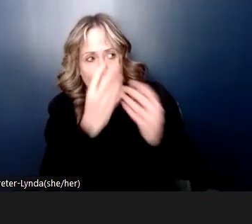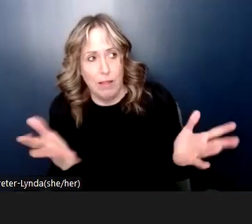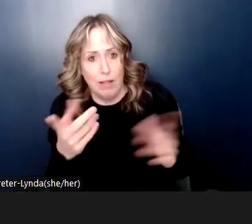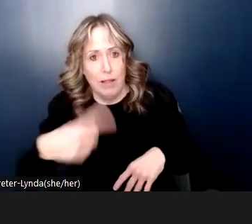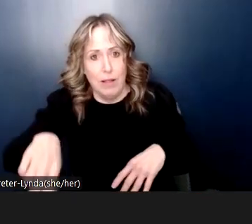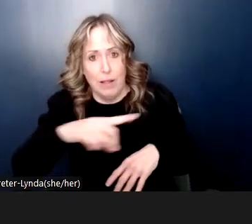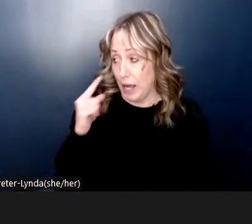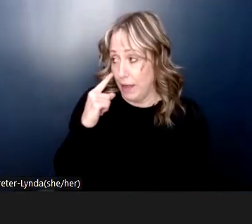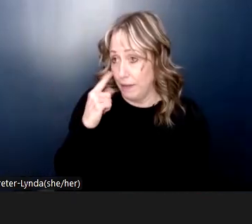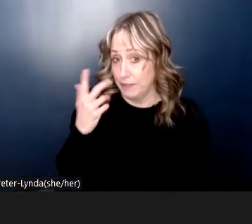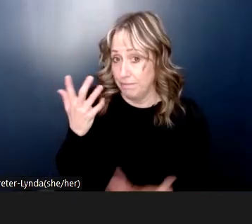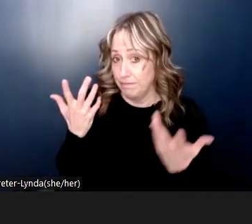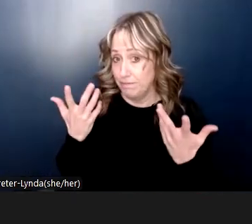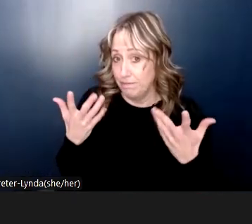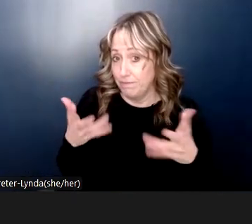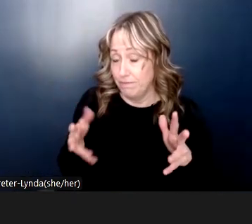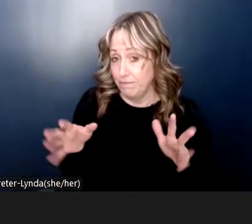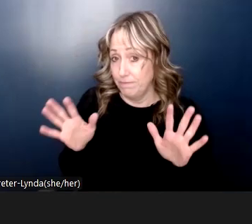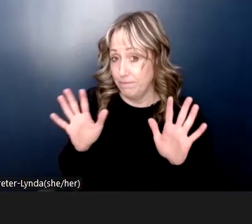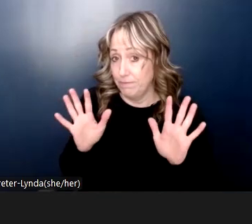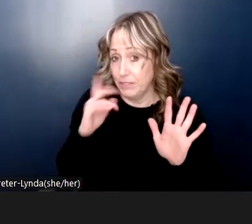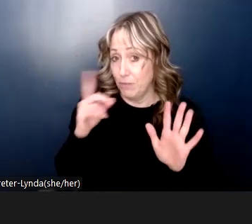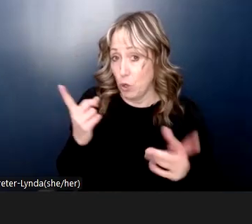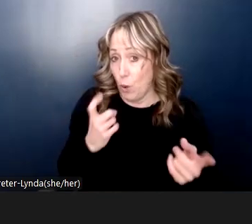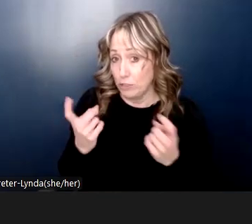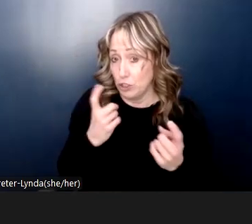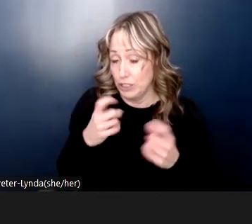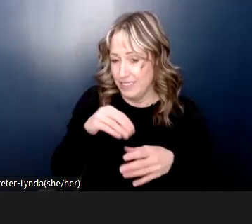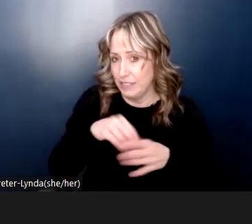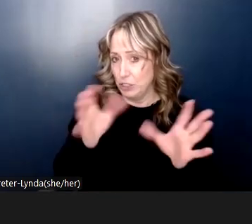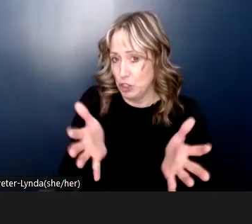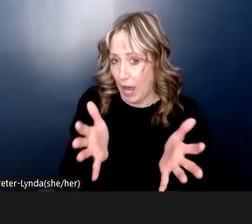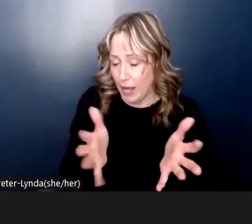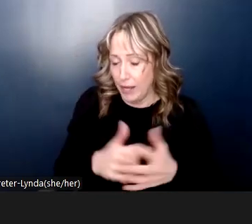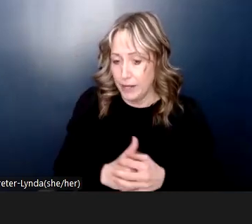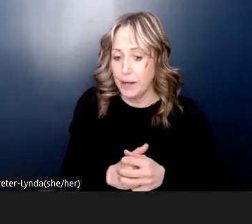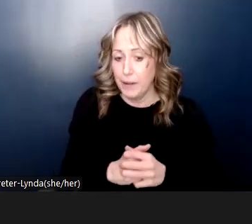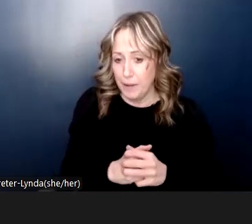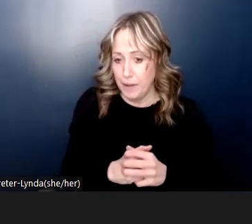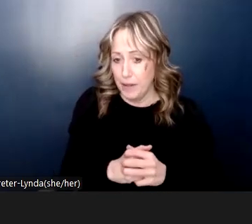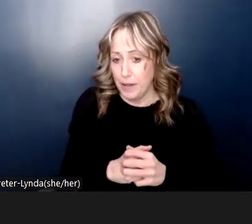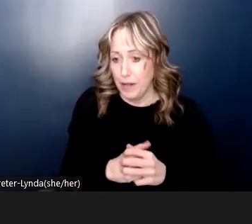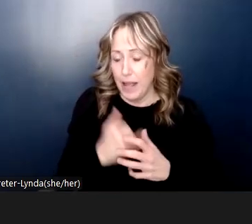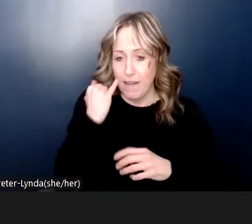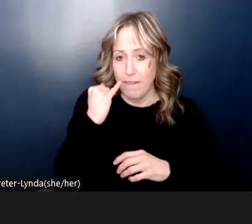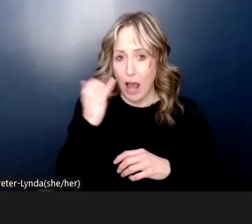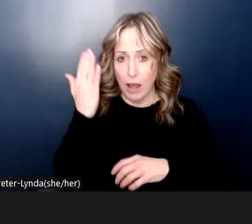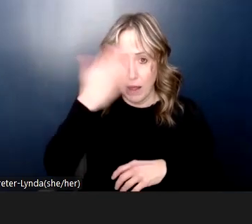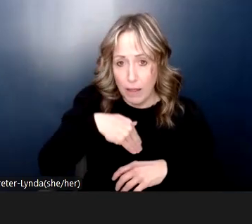you are aware for the, questions that we have in the chat, if anybody else's that missed one or if somebody wants to have a,